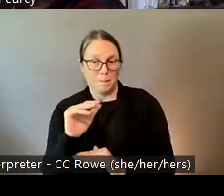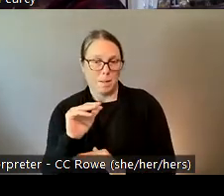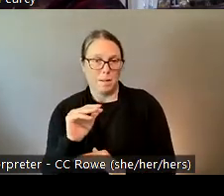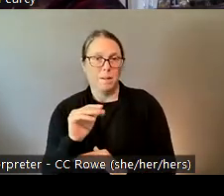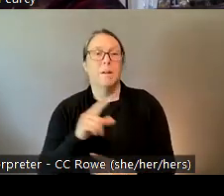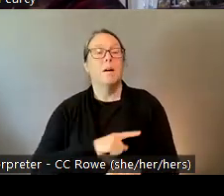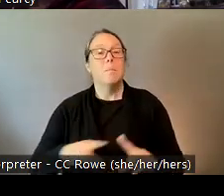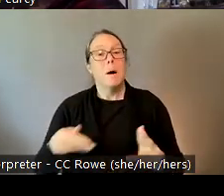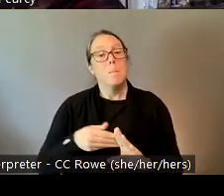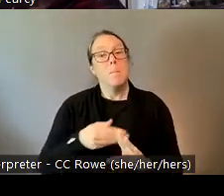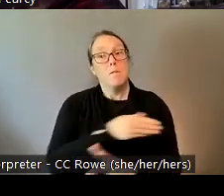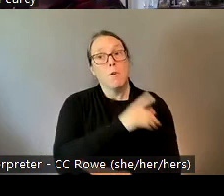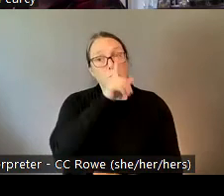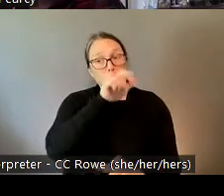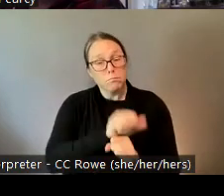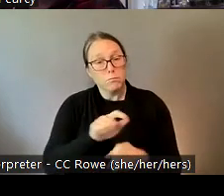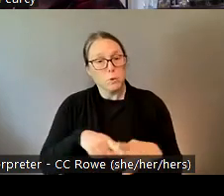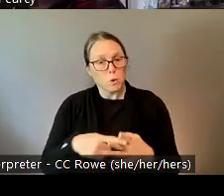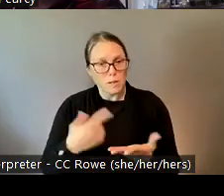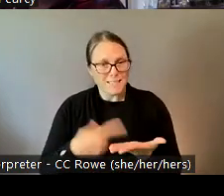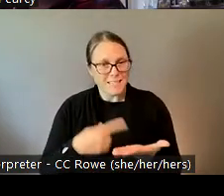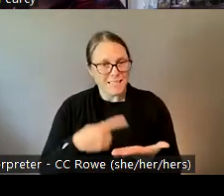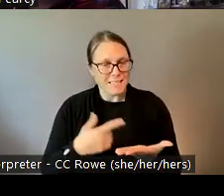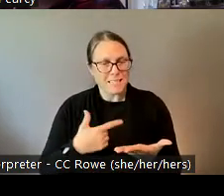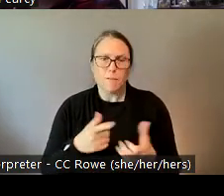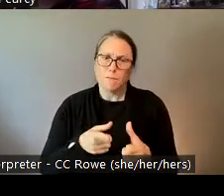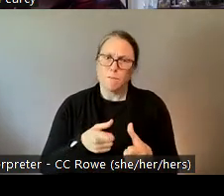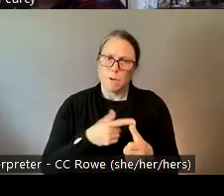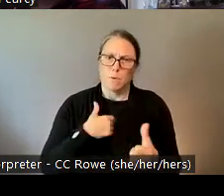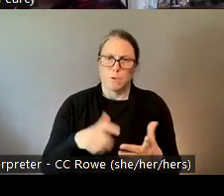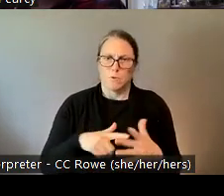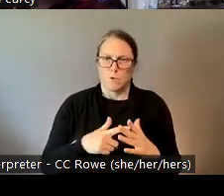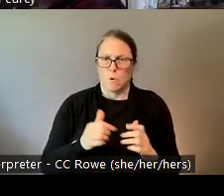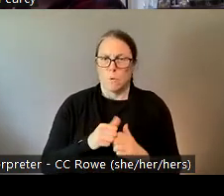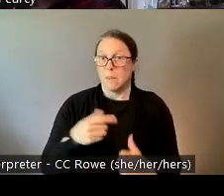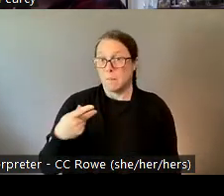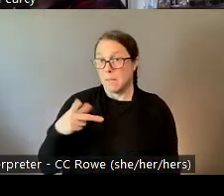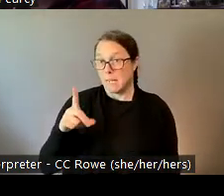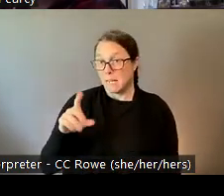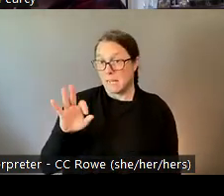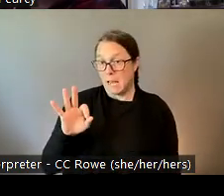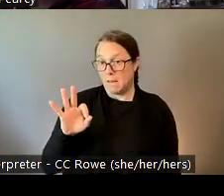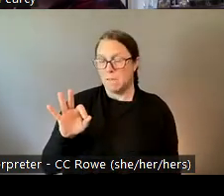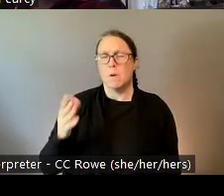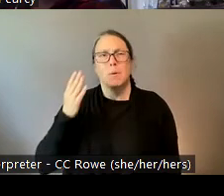But before we really start talking about PDFs, I'll just acknowledge that PDFs are probably our most complicated